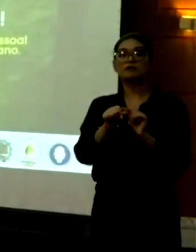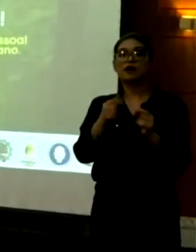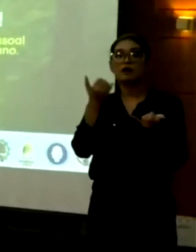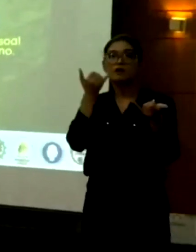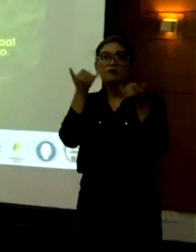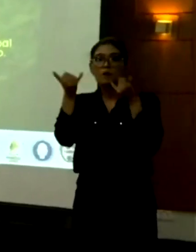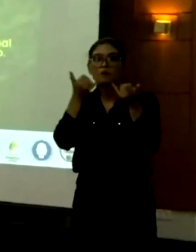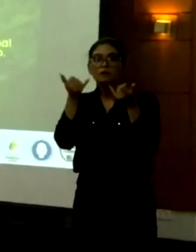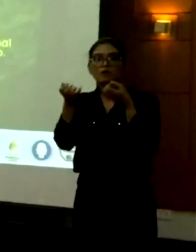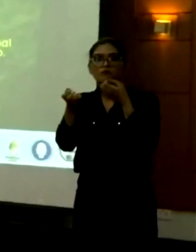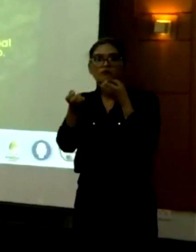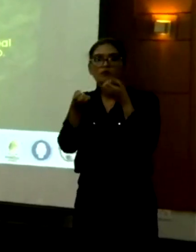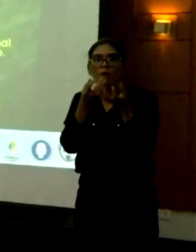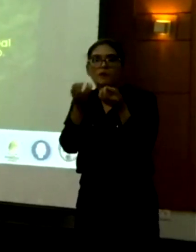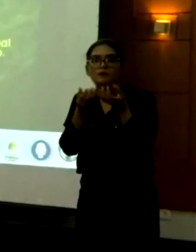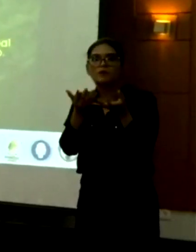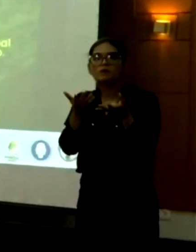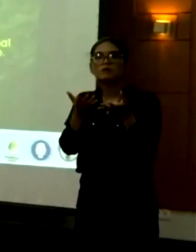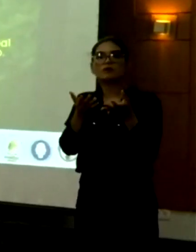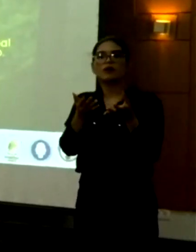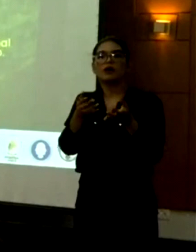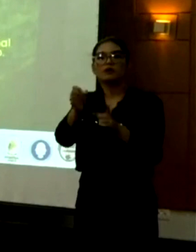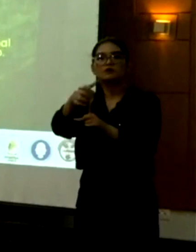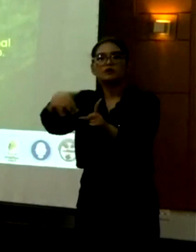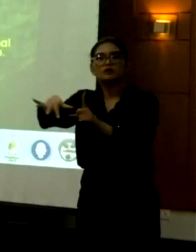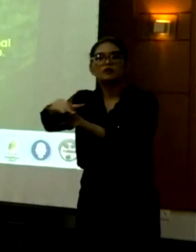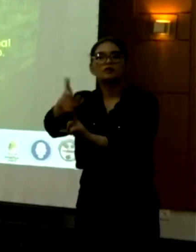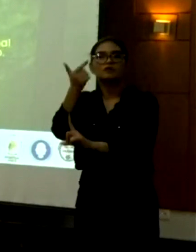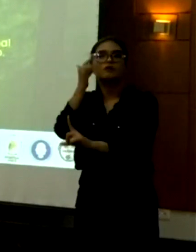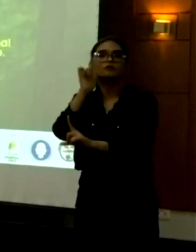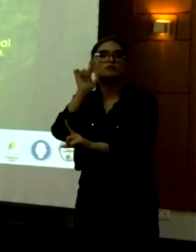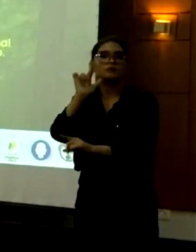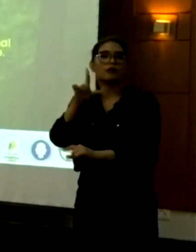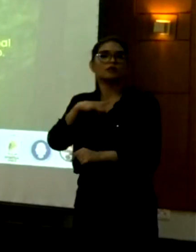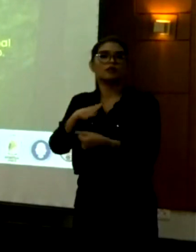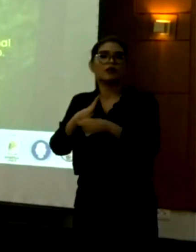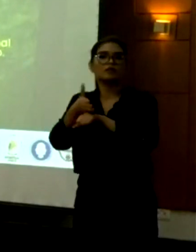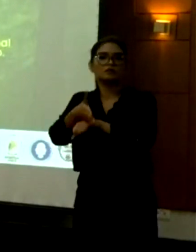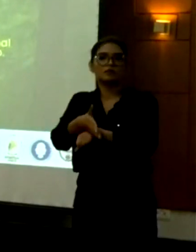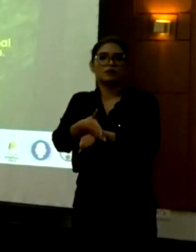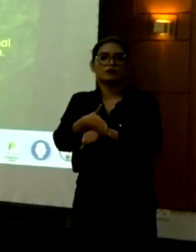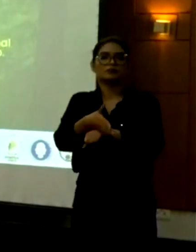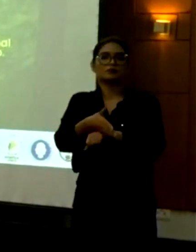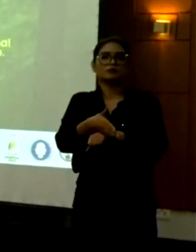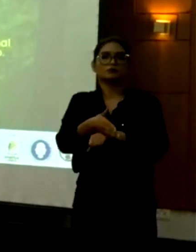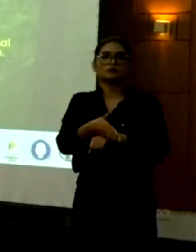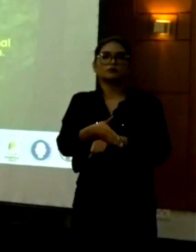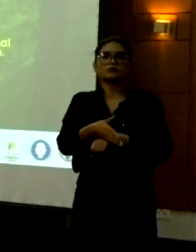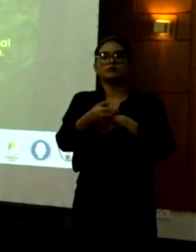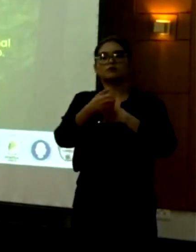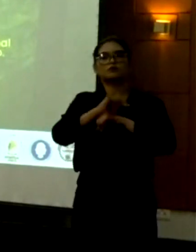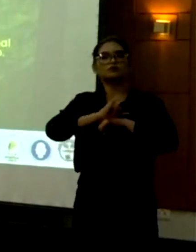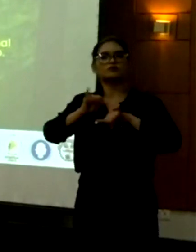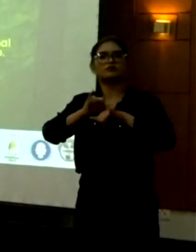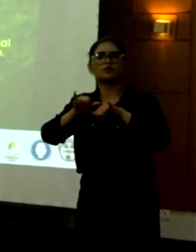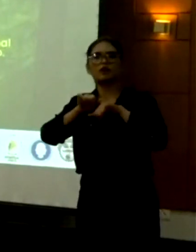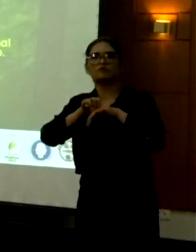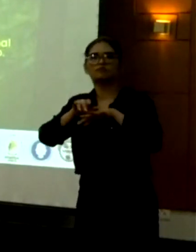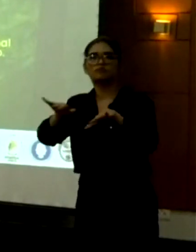, oh, it's complicated, right? Brazil is practically little used